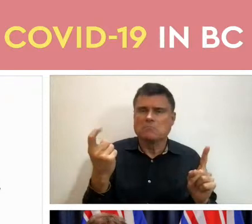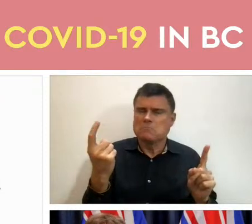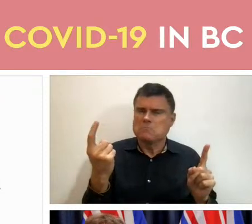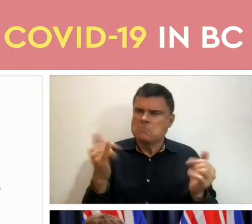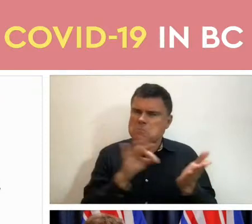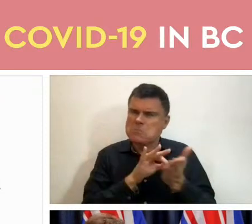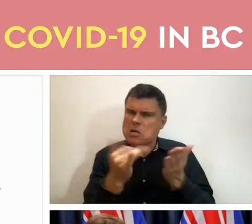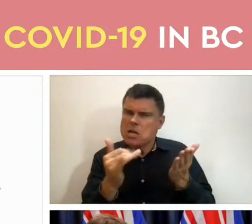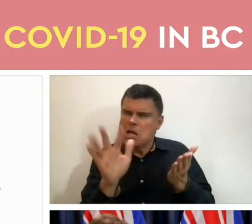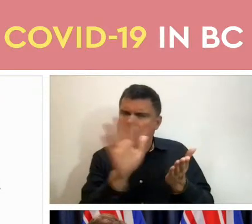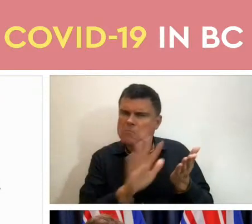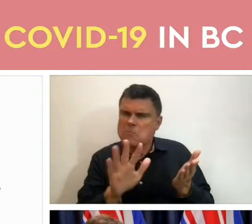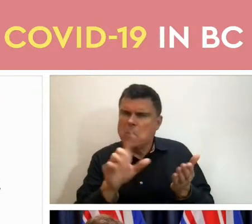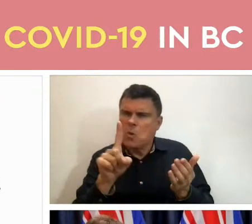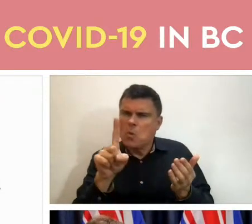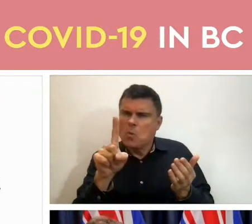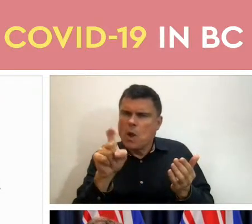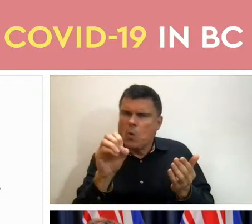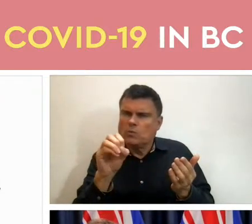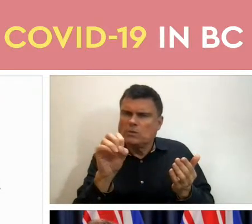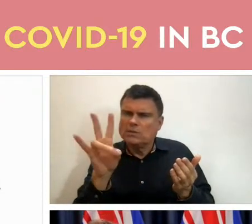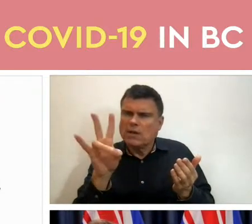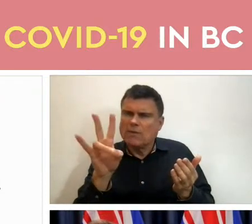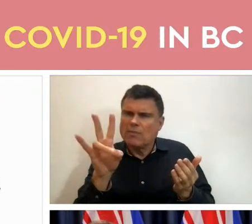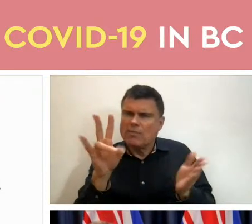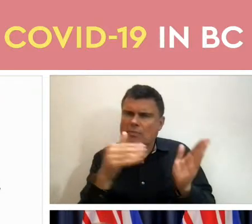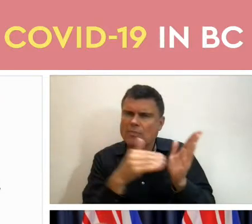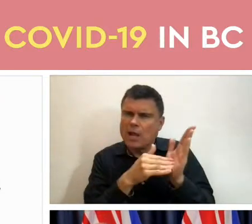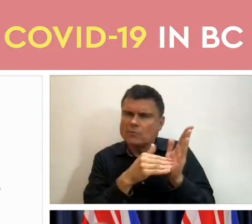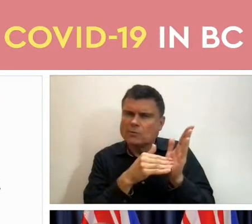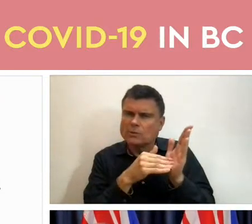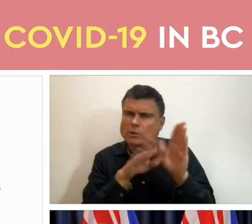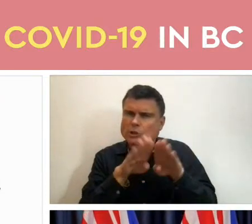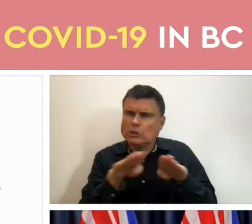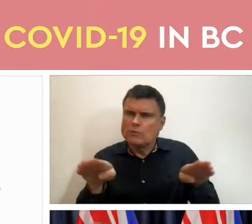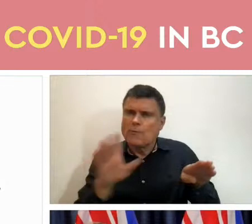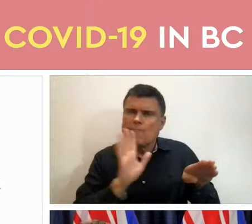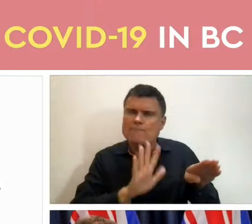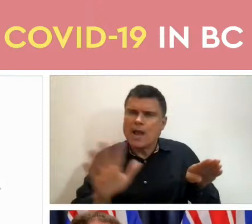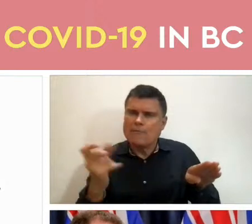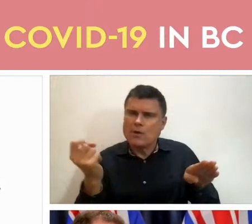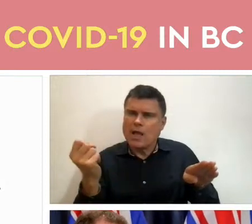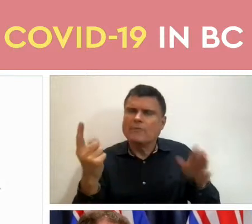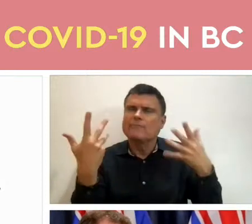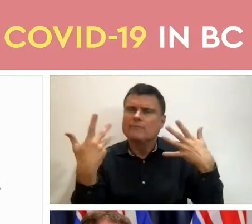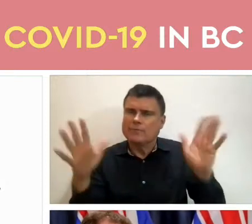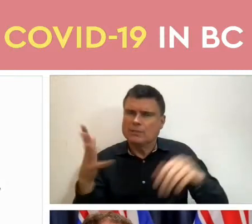107,000 children five to 11 have been immunize and focus on